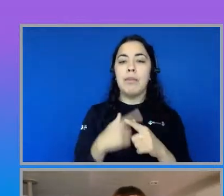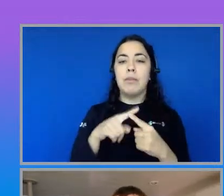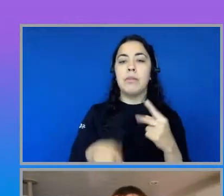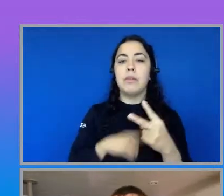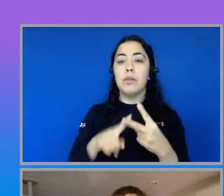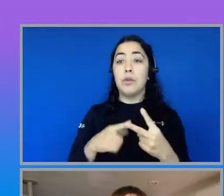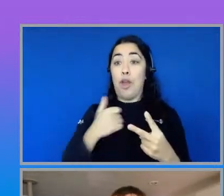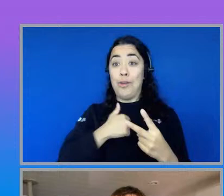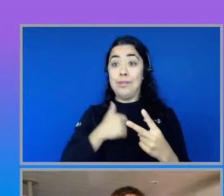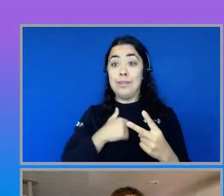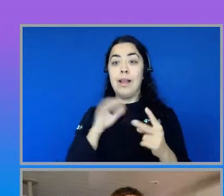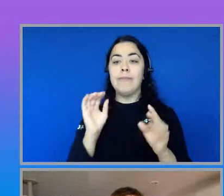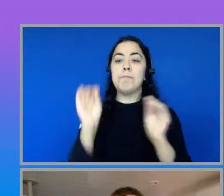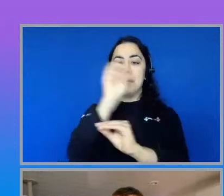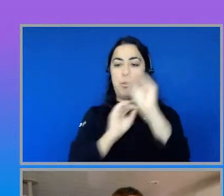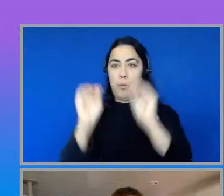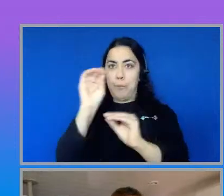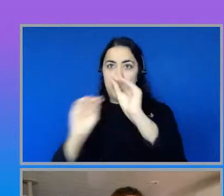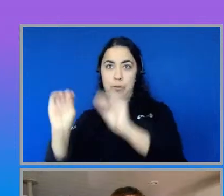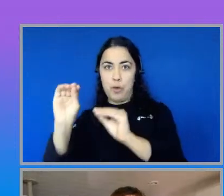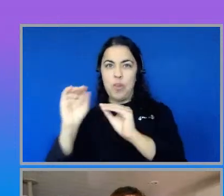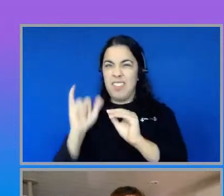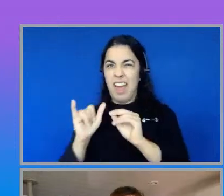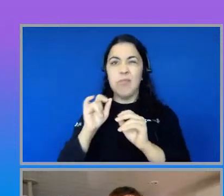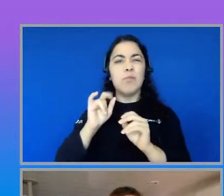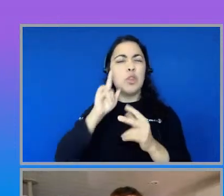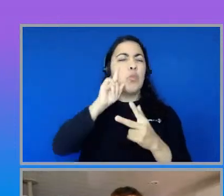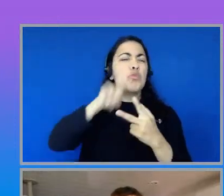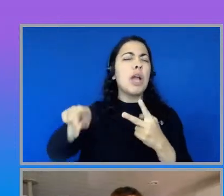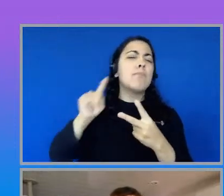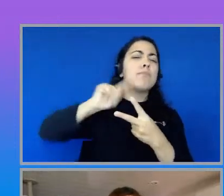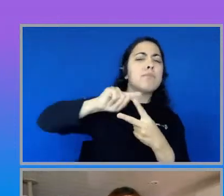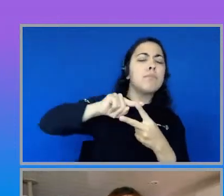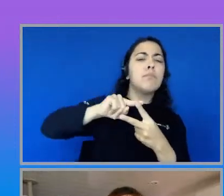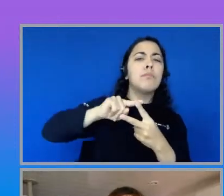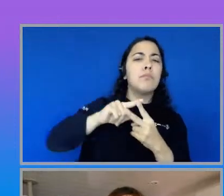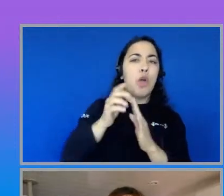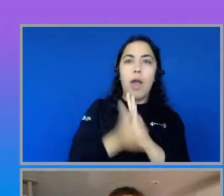we move things about. So let's